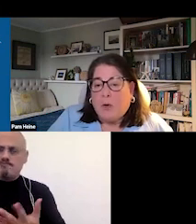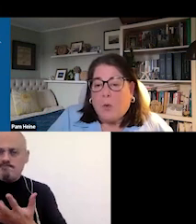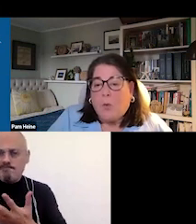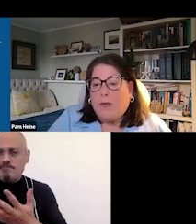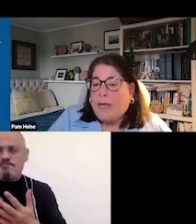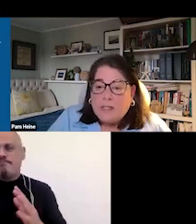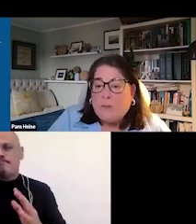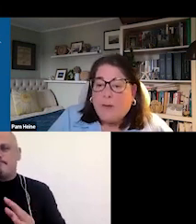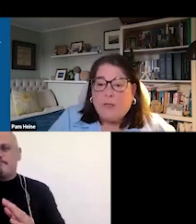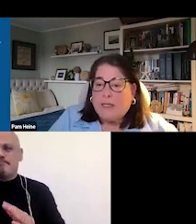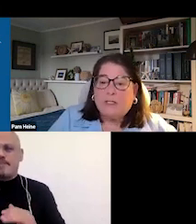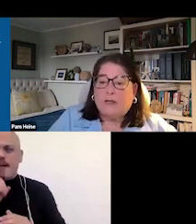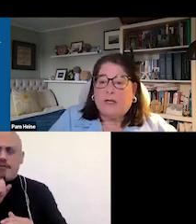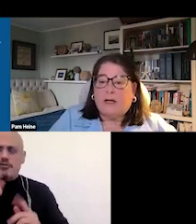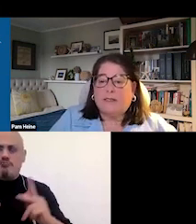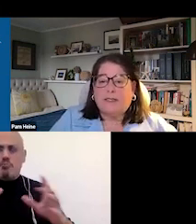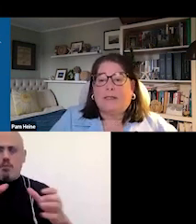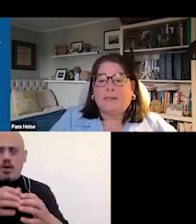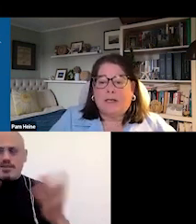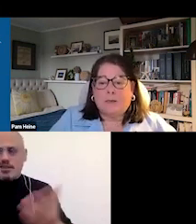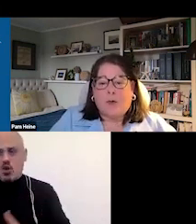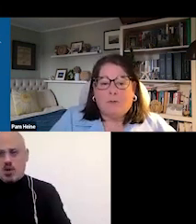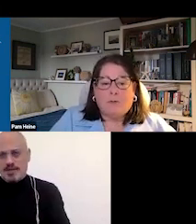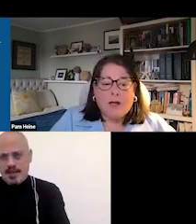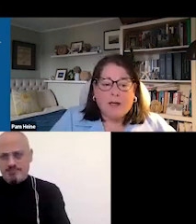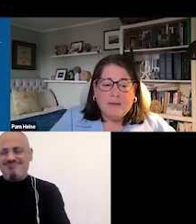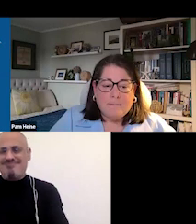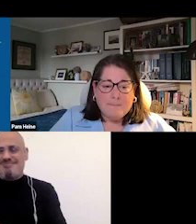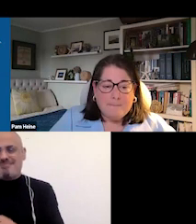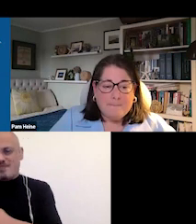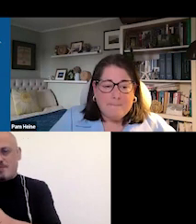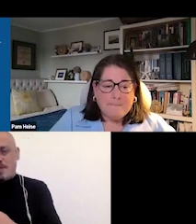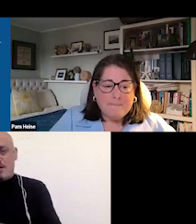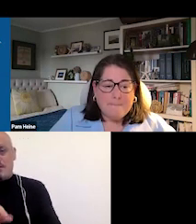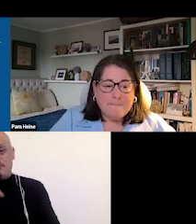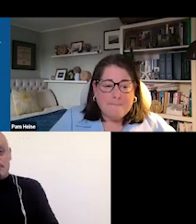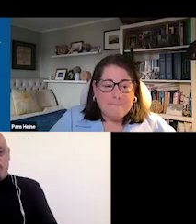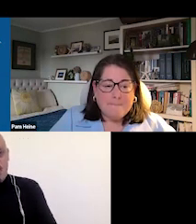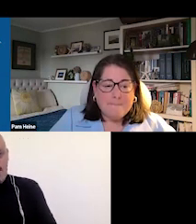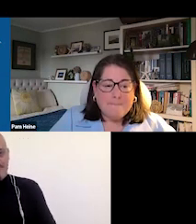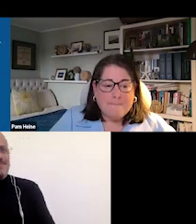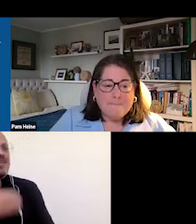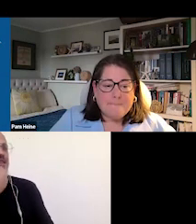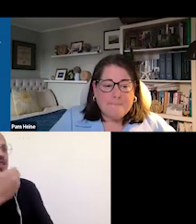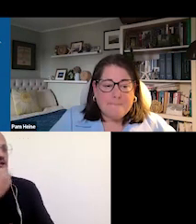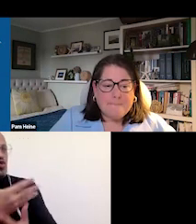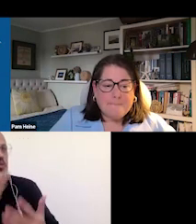you know, the aging population in the United States as well. Ryan? Thank you so much, Pam.